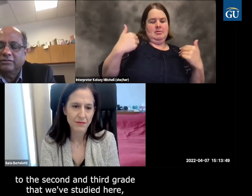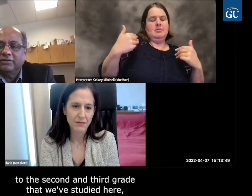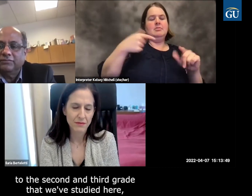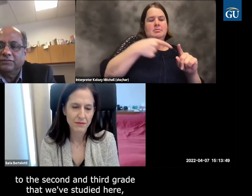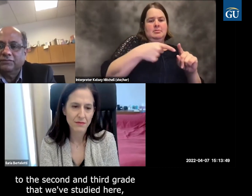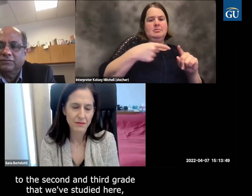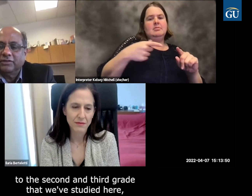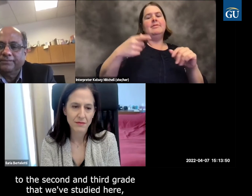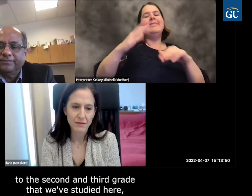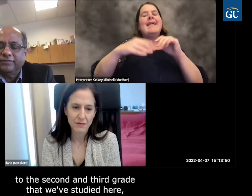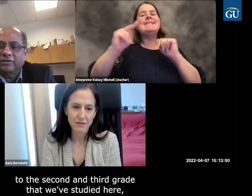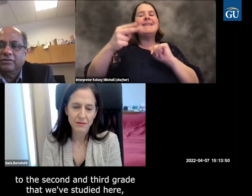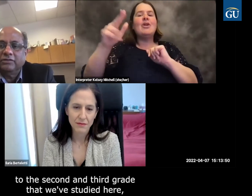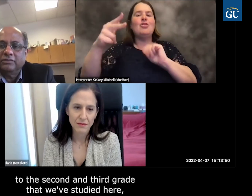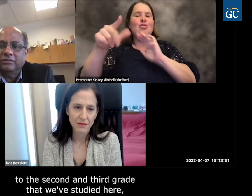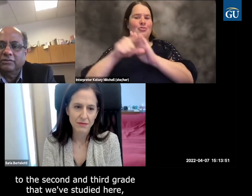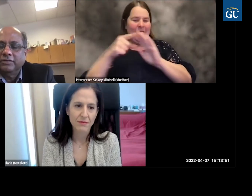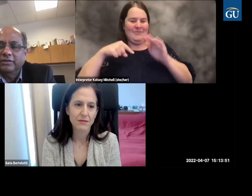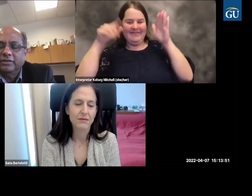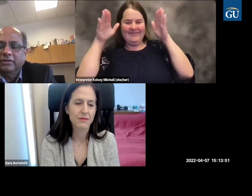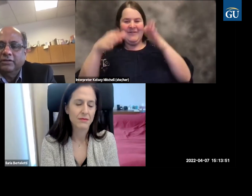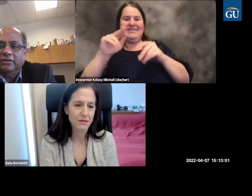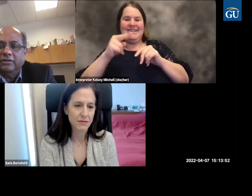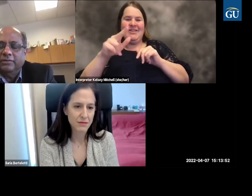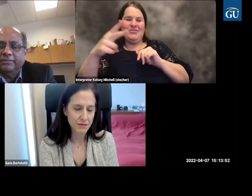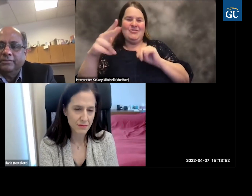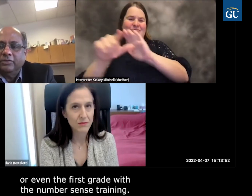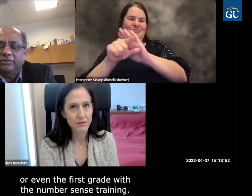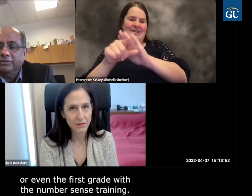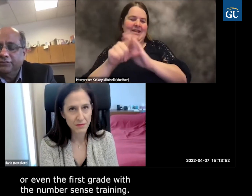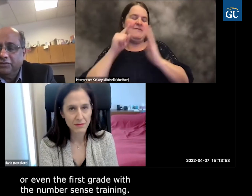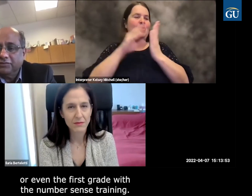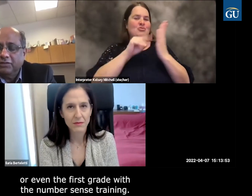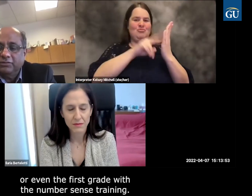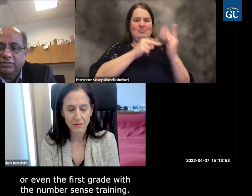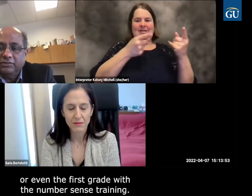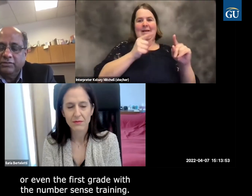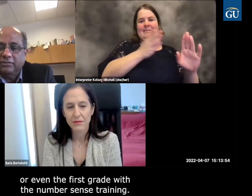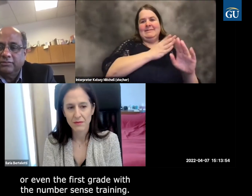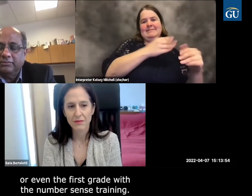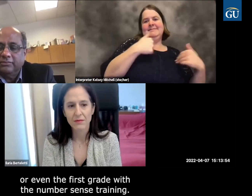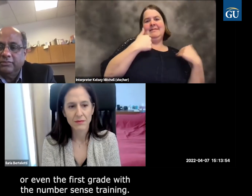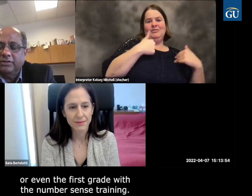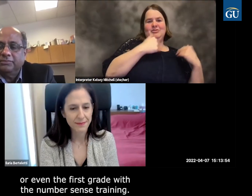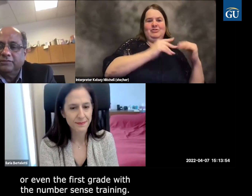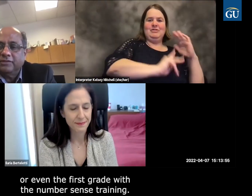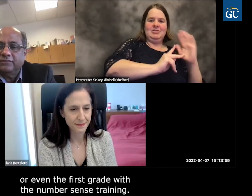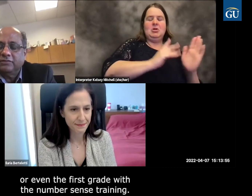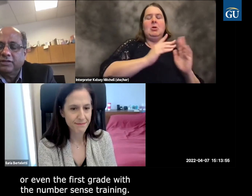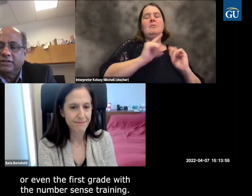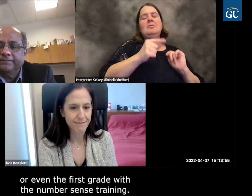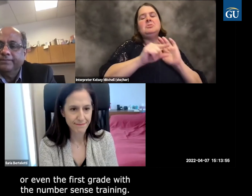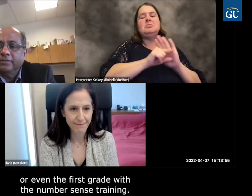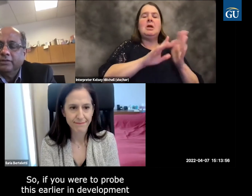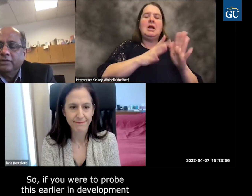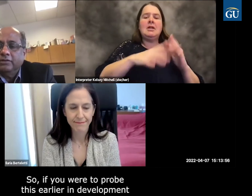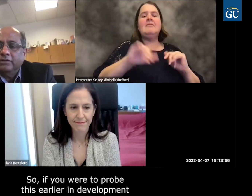that we've um studied here um or even the first grade with